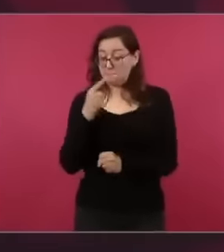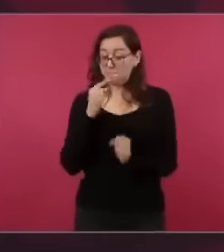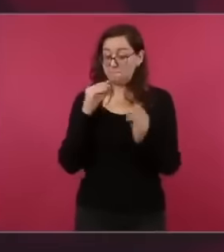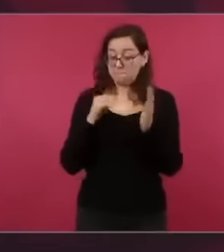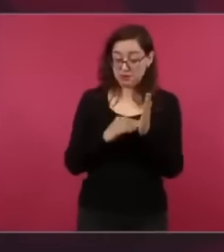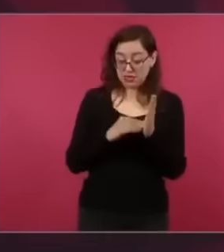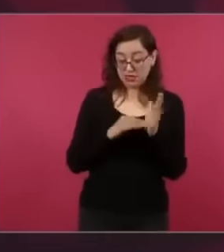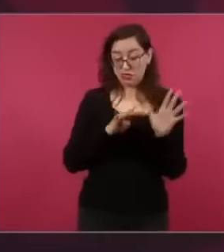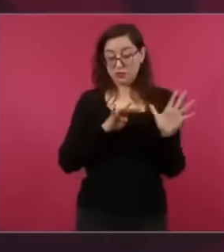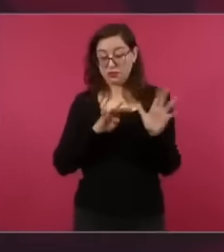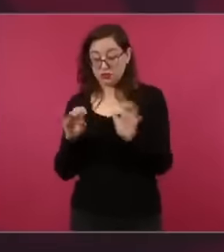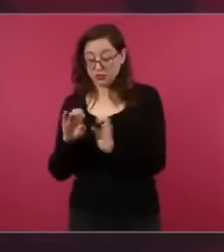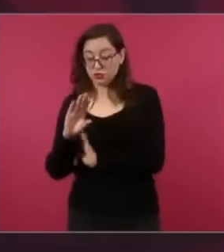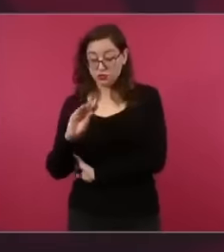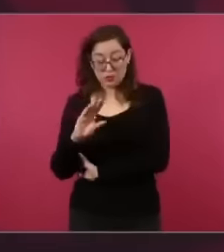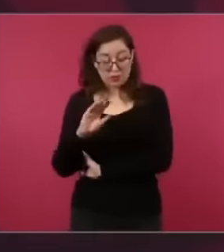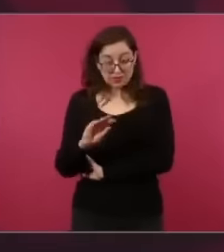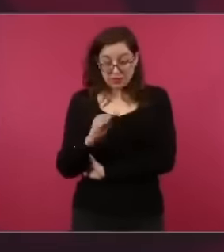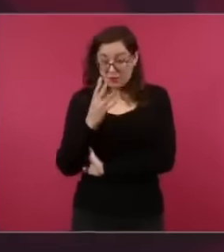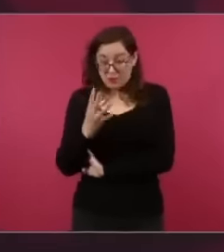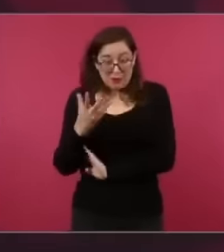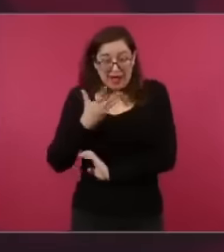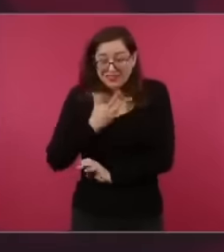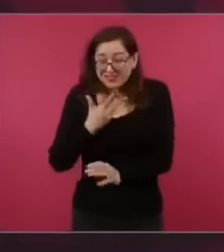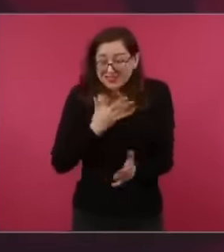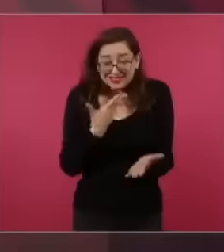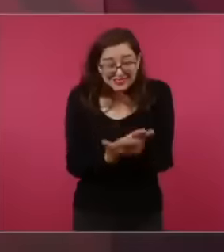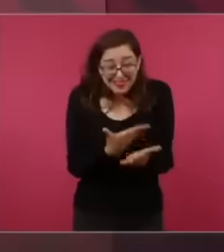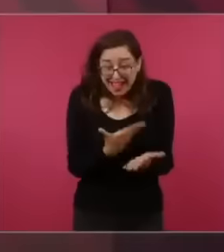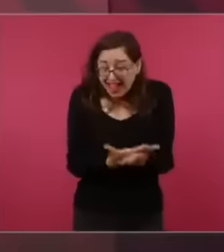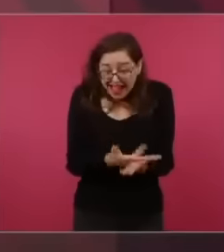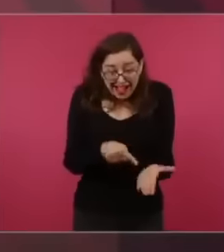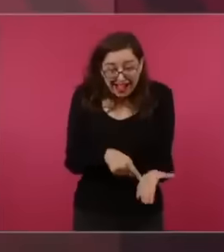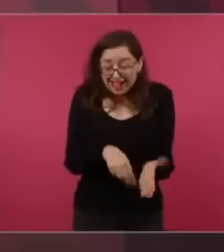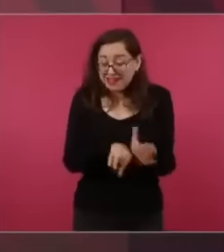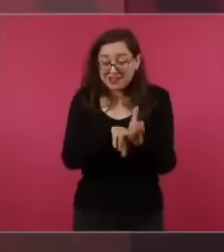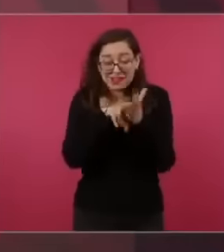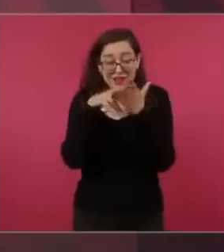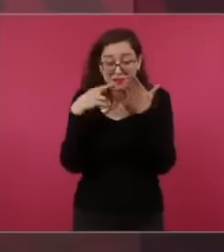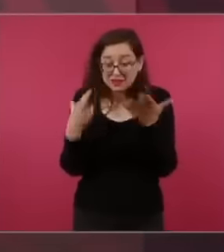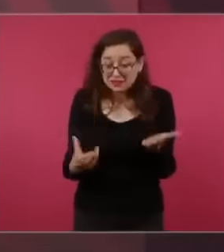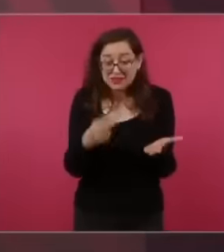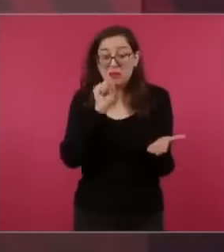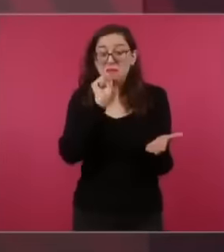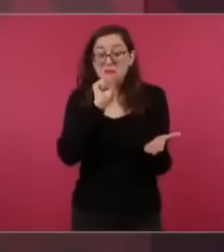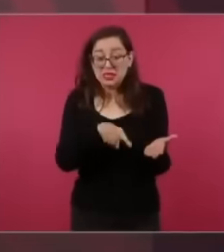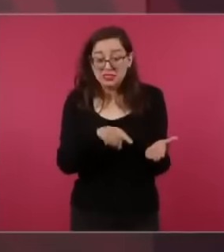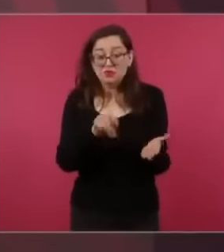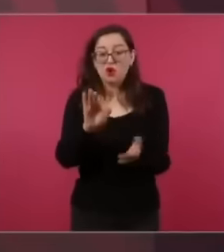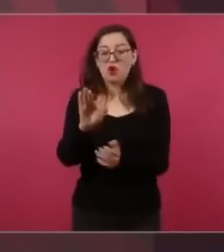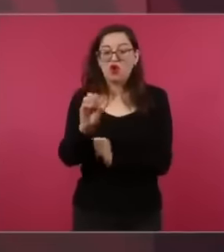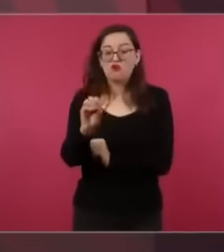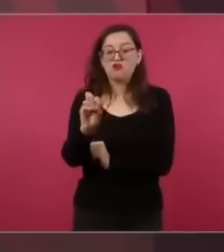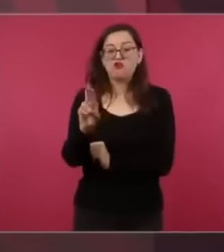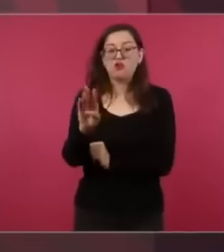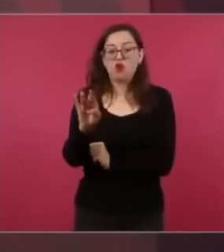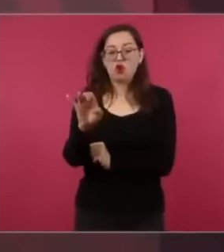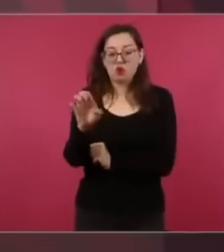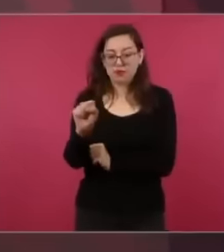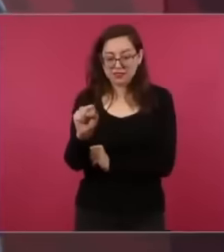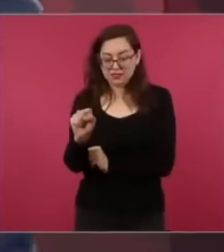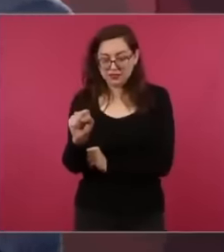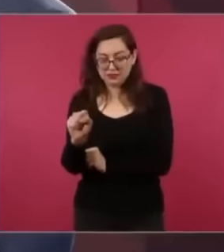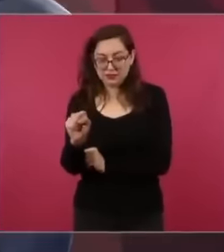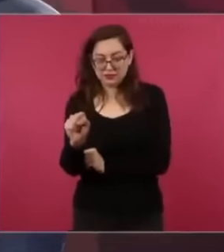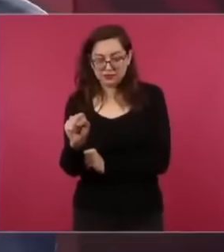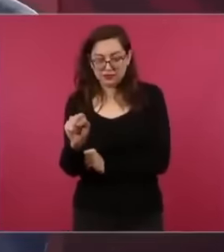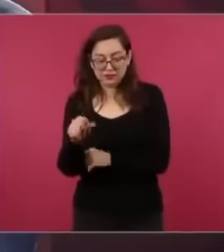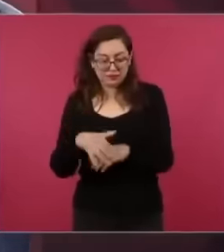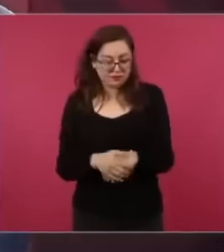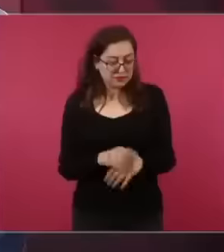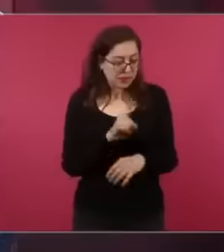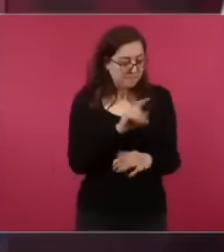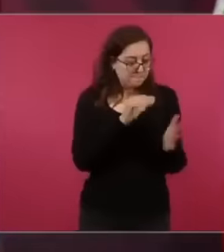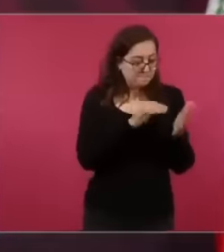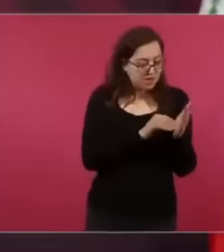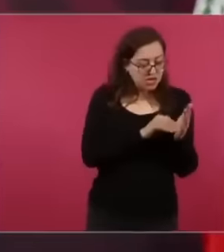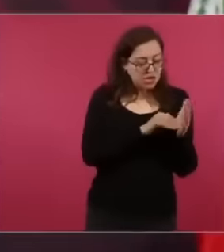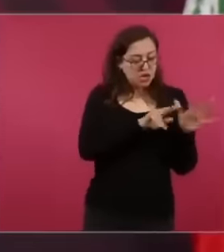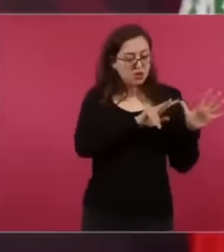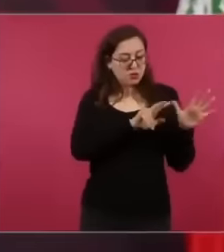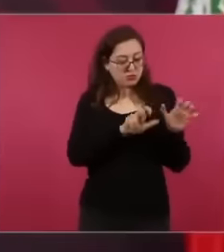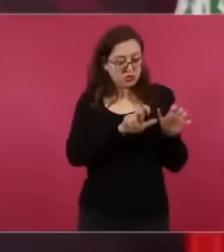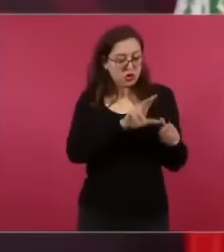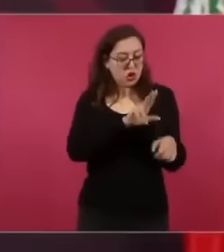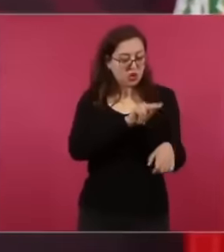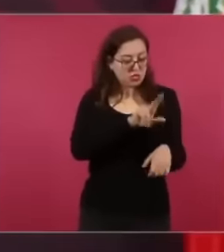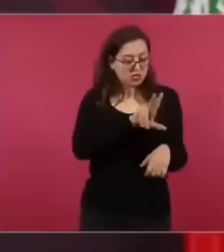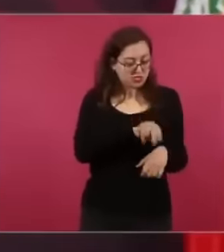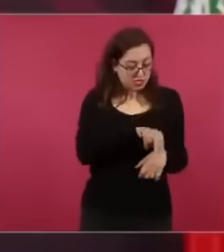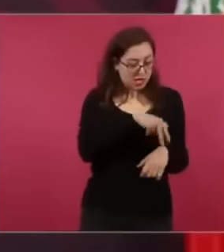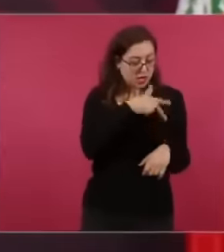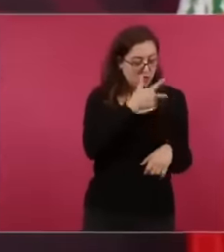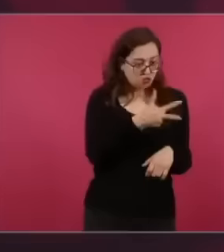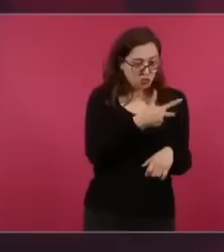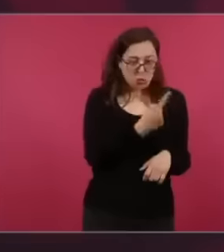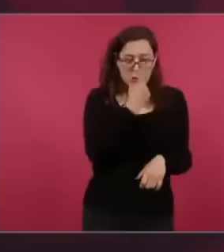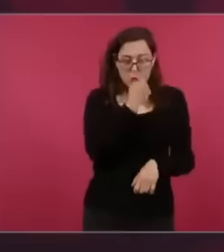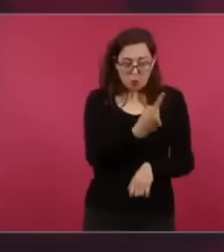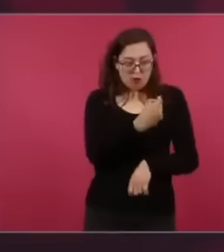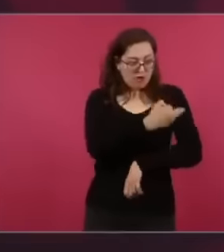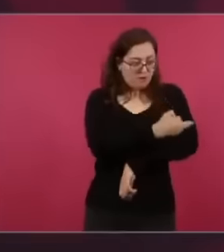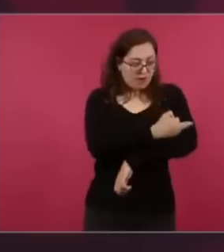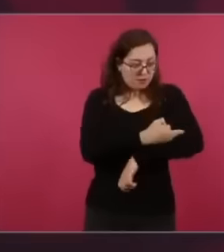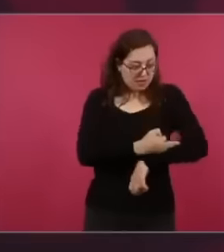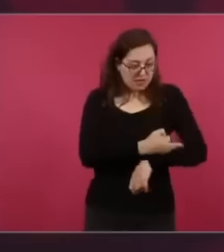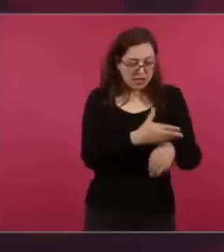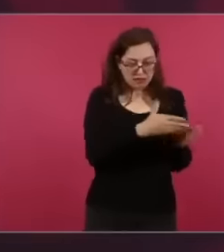you can see it in Forbes magazine, that is, it began to publish the list in 88 89 90 91 92 93